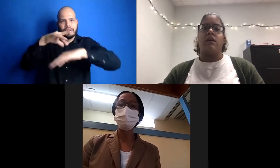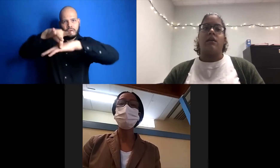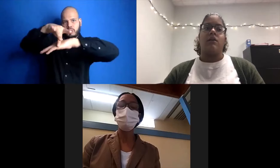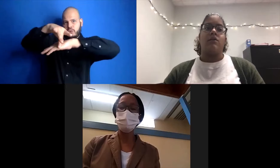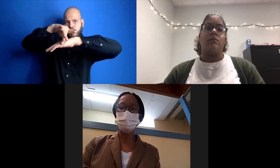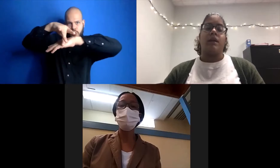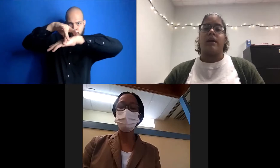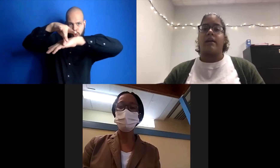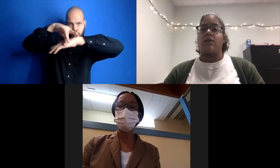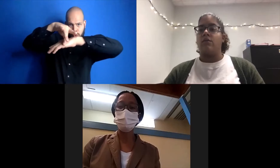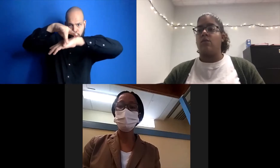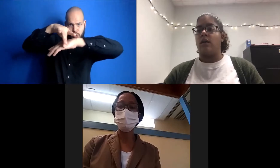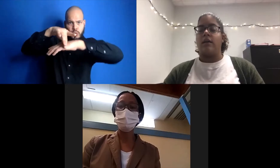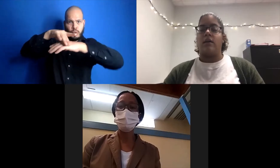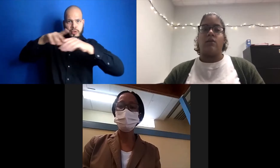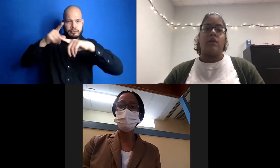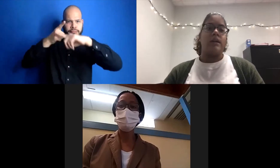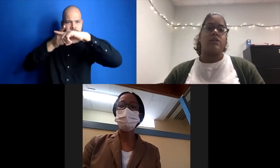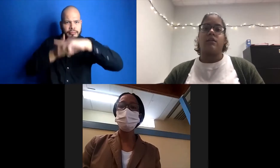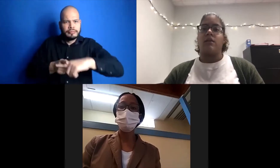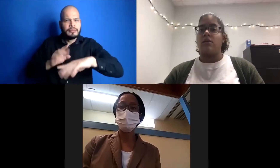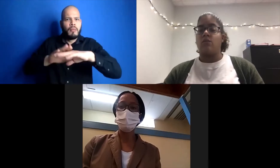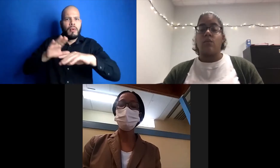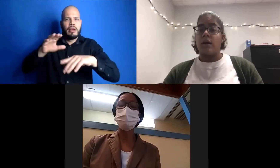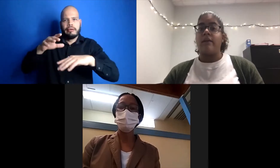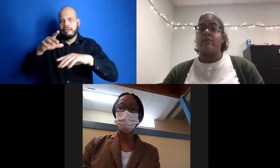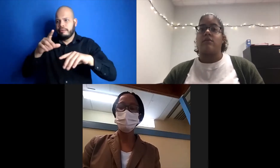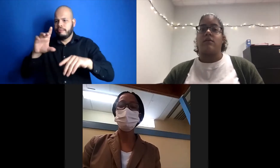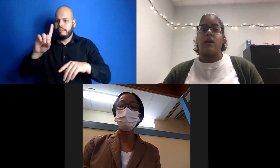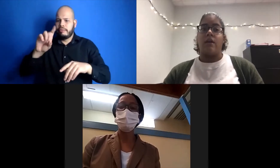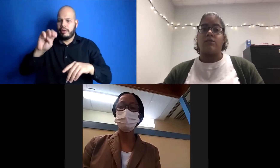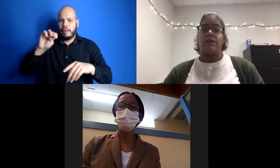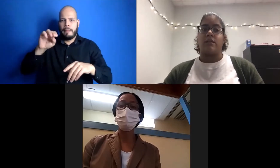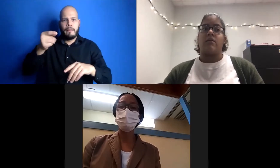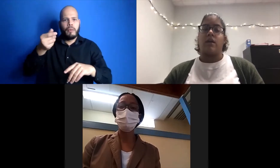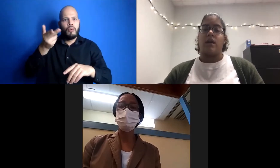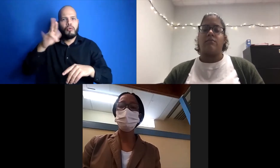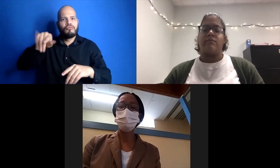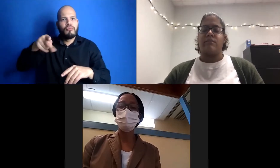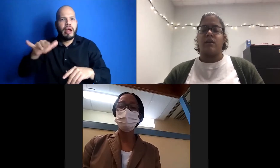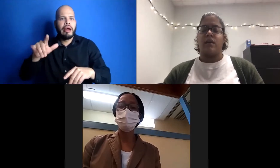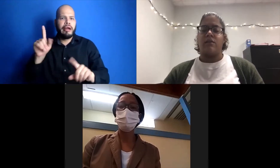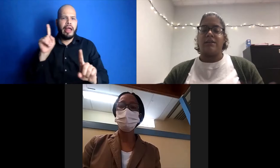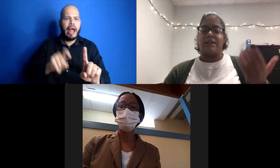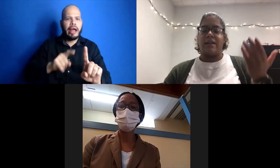are you black are you white are you Asian or whatever I would just say okay I'm it's a it would